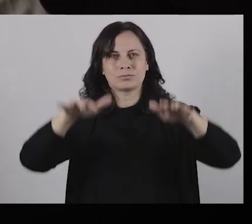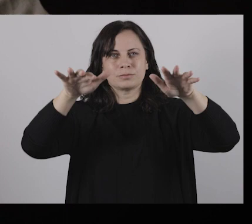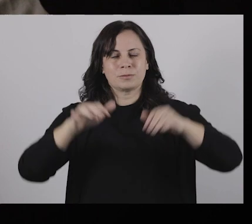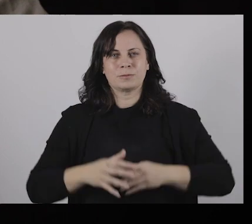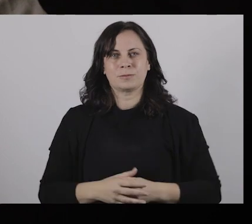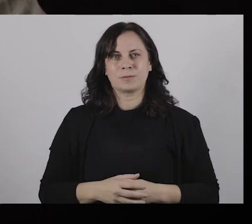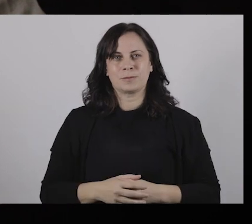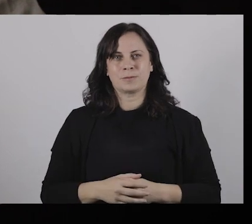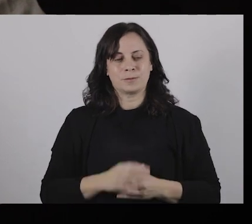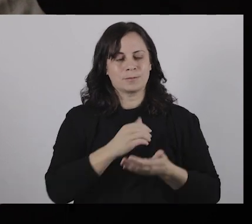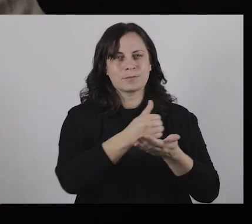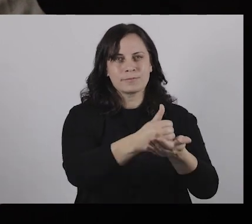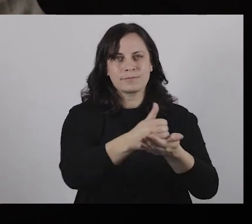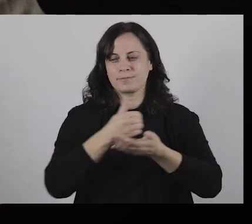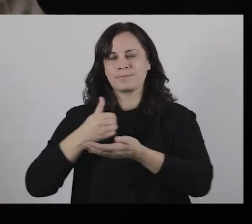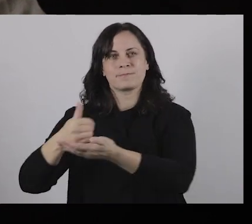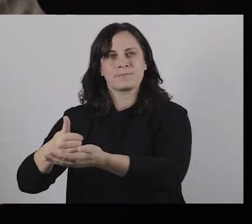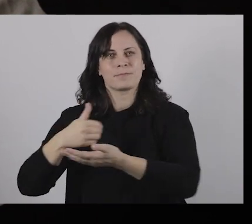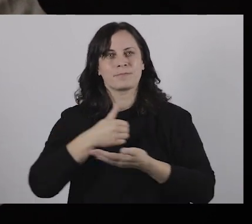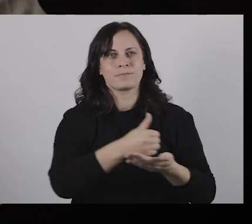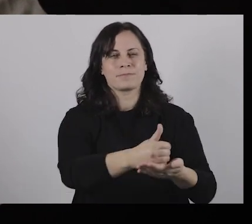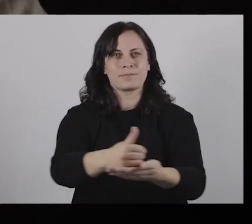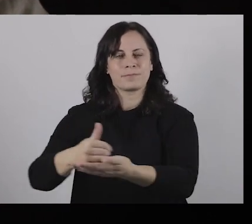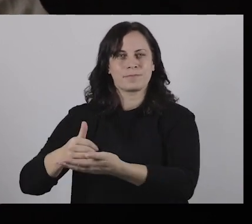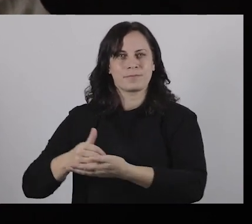Thank you all.